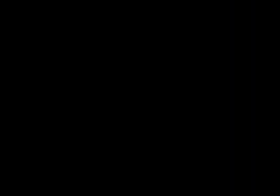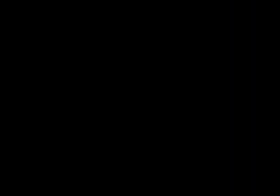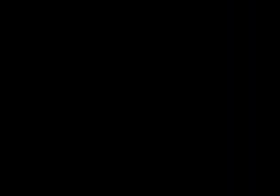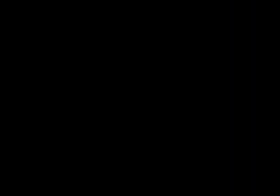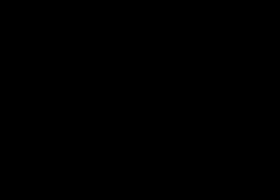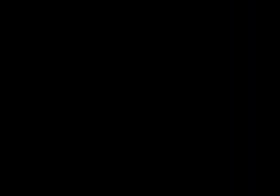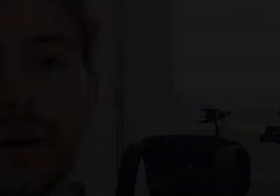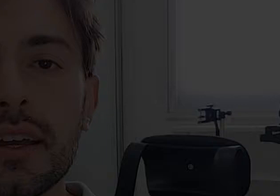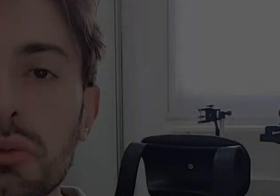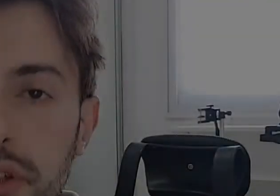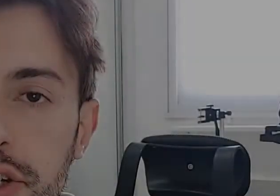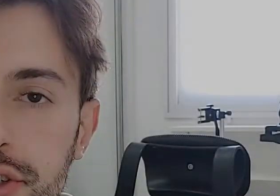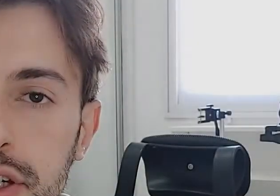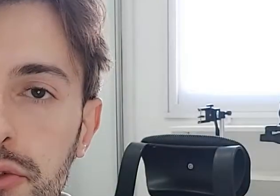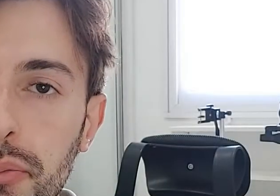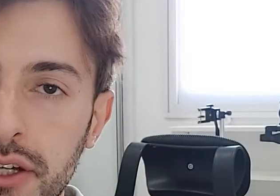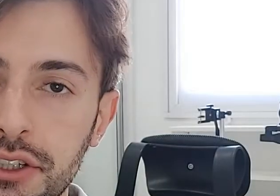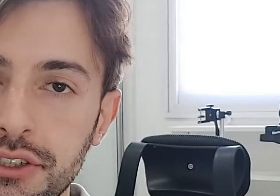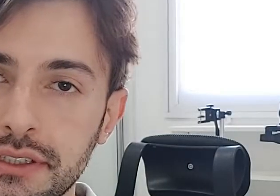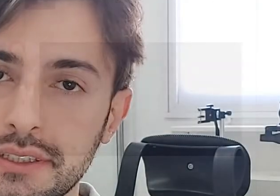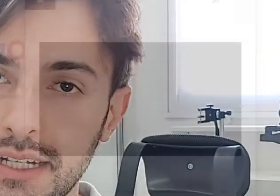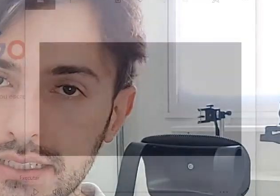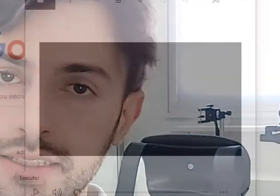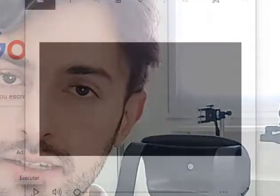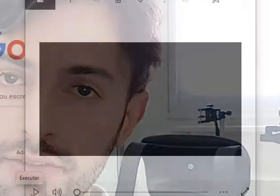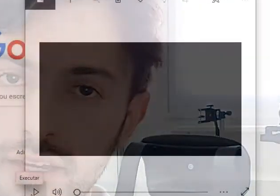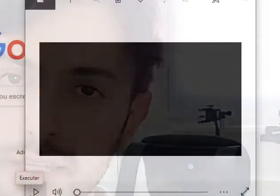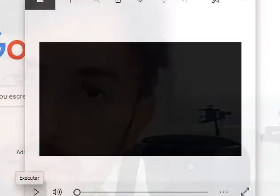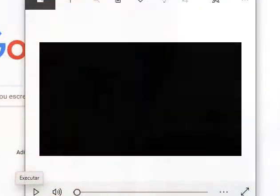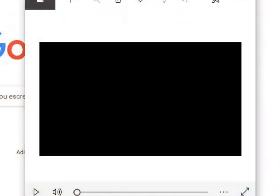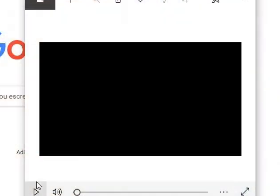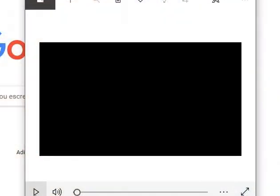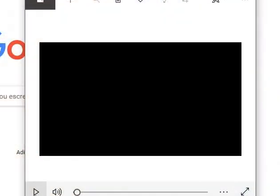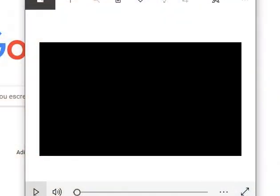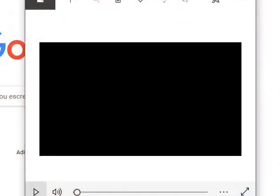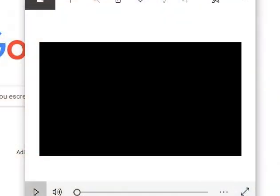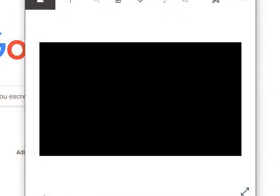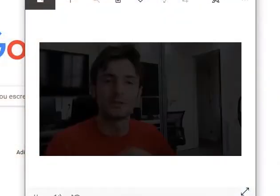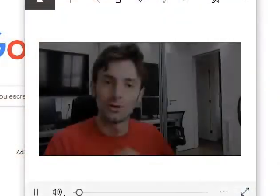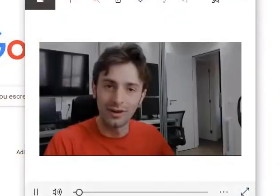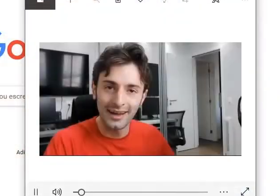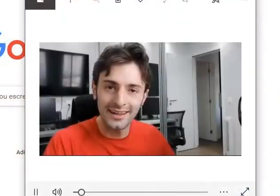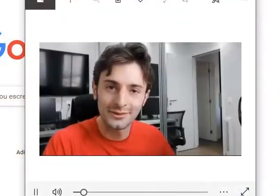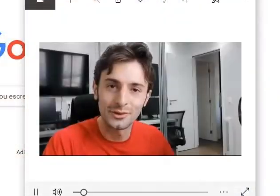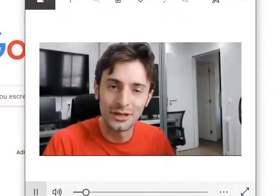I separated here an excerpt for us to transcribe and then translate into books. Let's go!